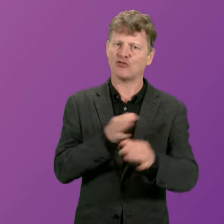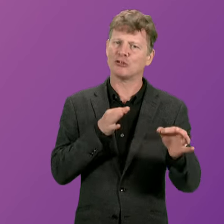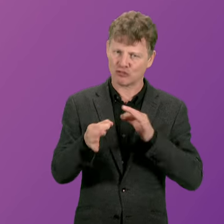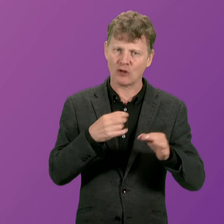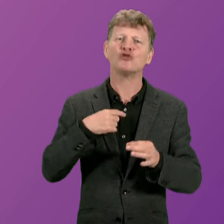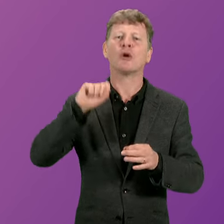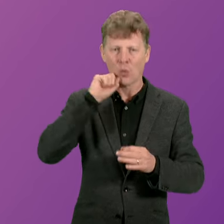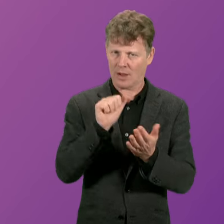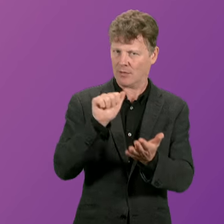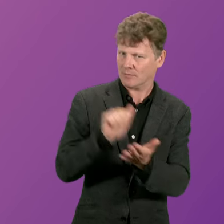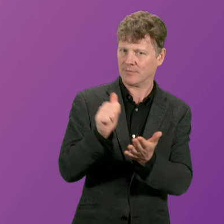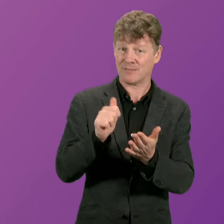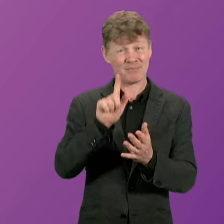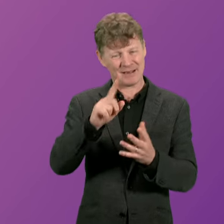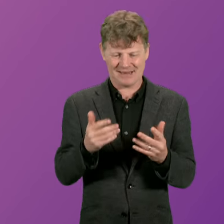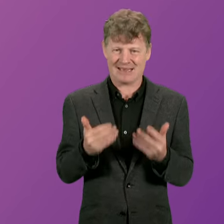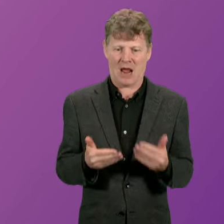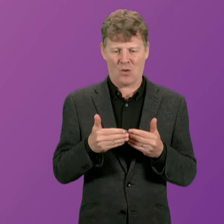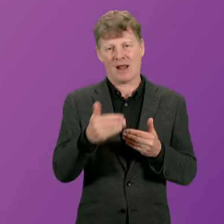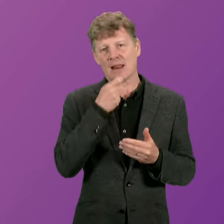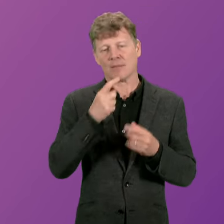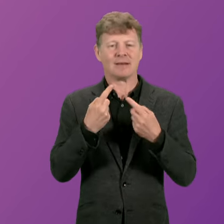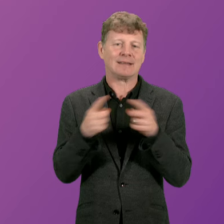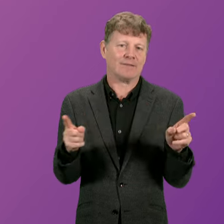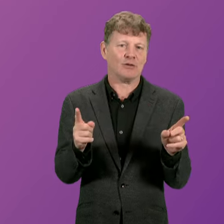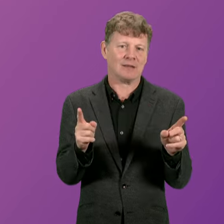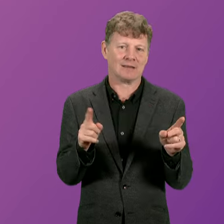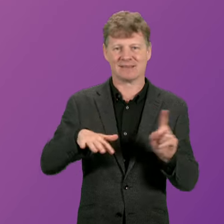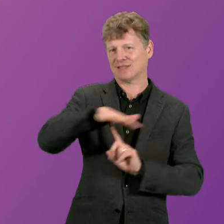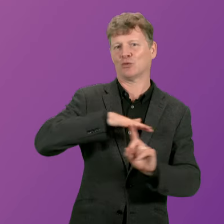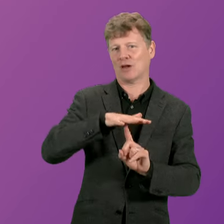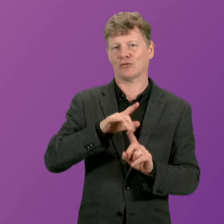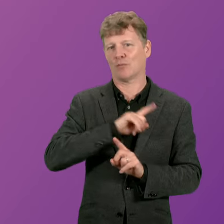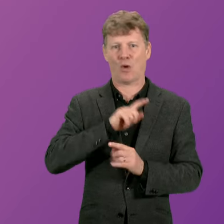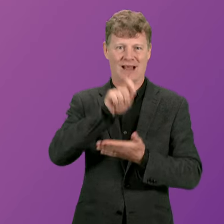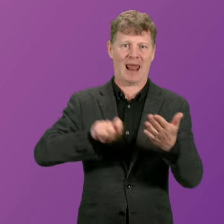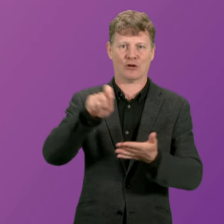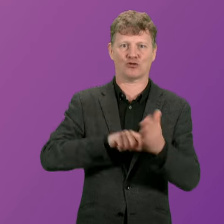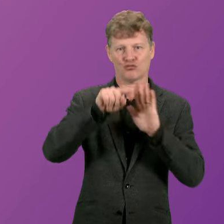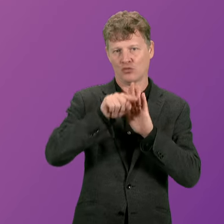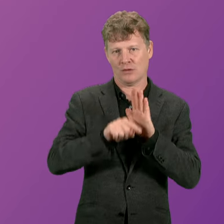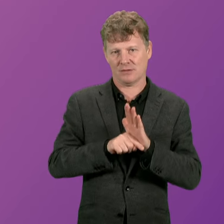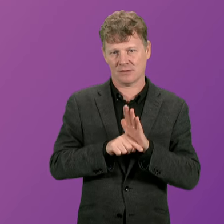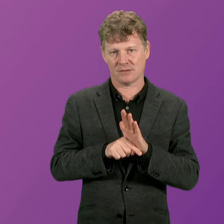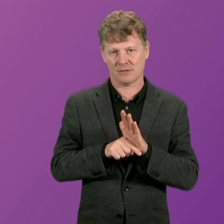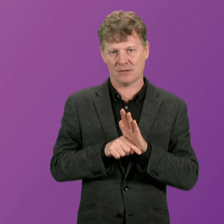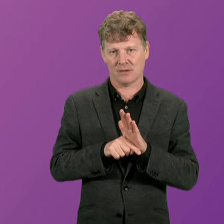of the election rules, we are now in a slightly different position as to what the Government can